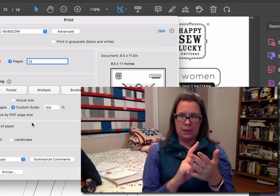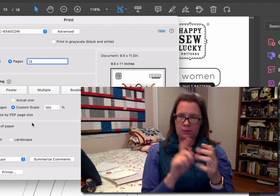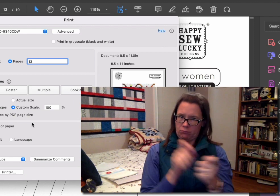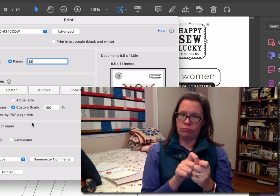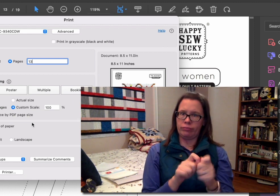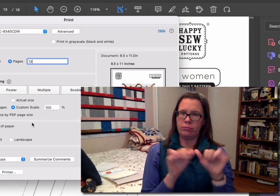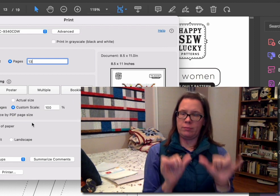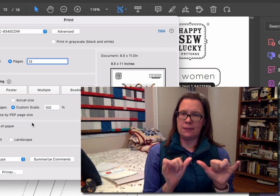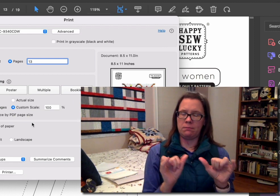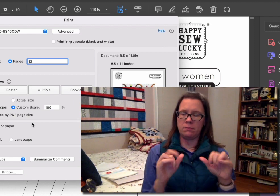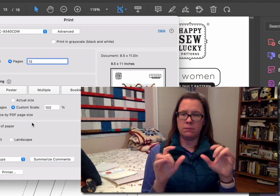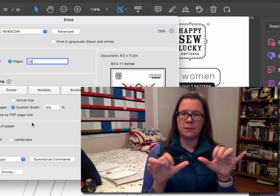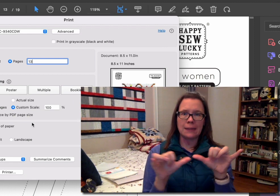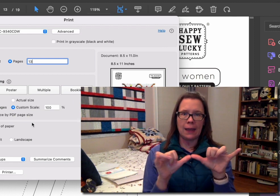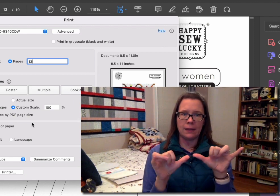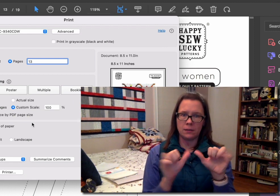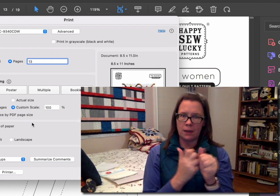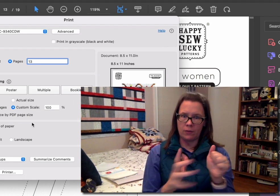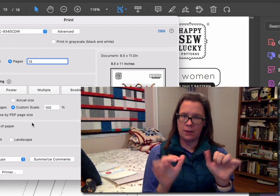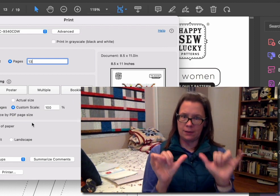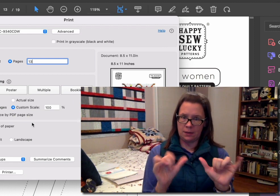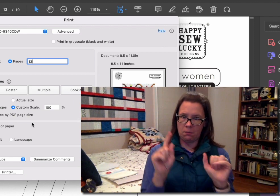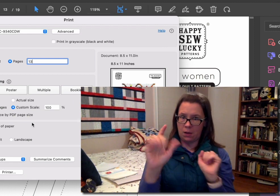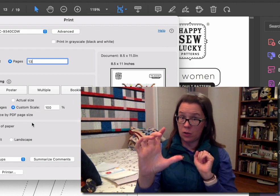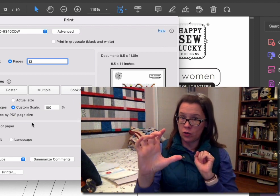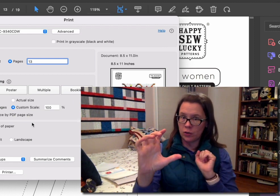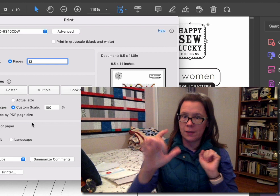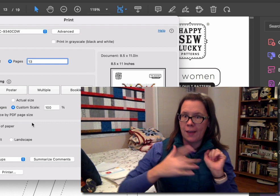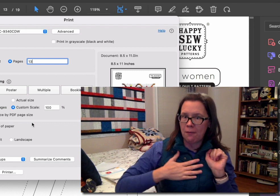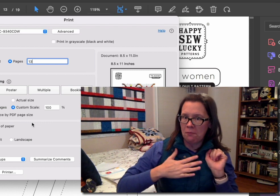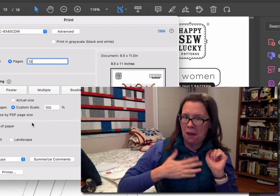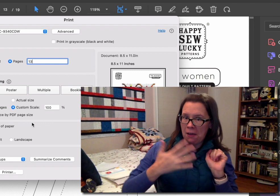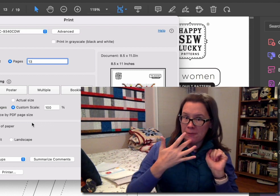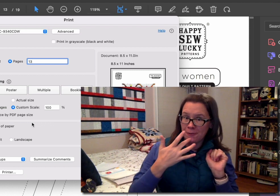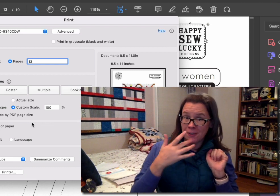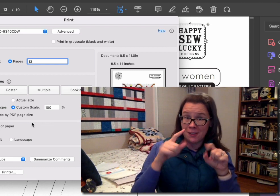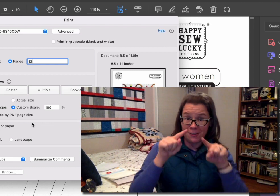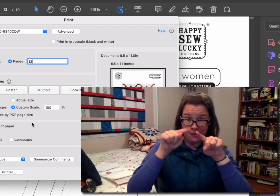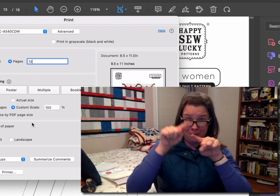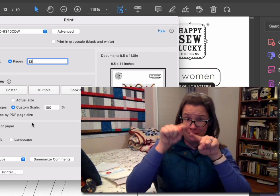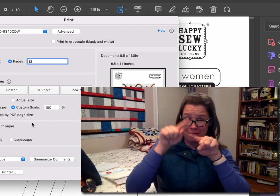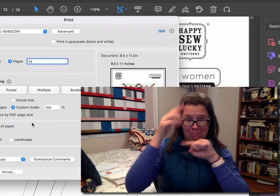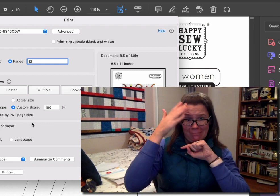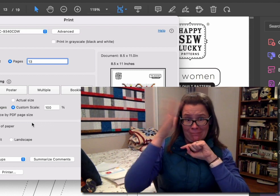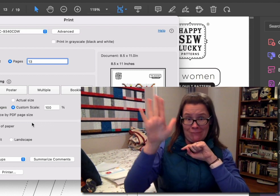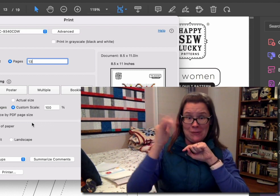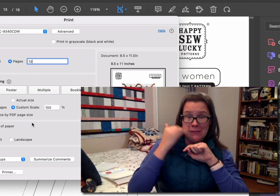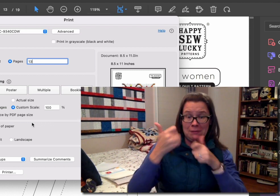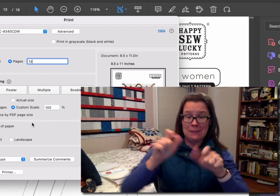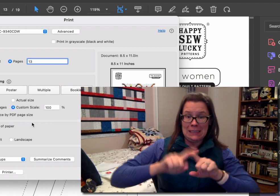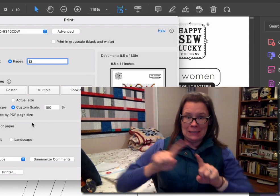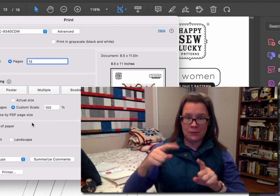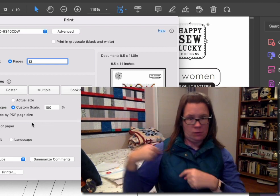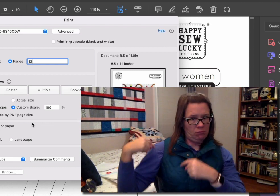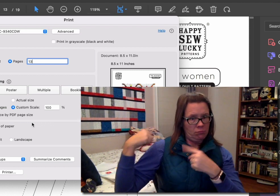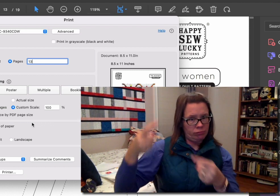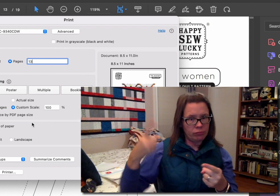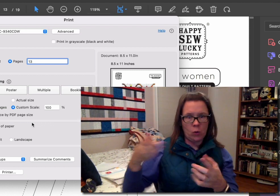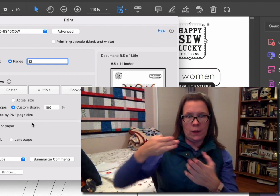I do know some people say they just print "actual size," and that means 100. For me, personally typing in 100 just makes me feel more comfortable.